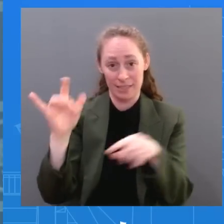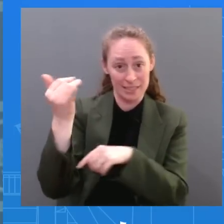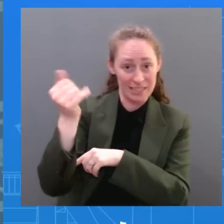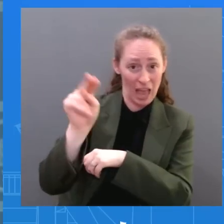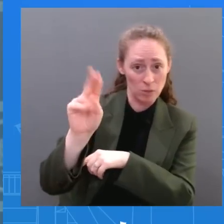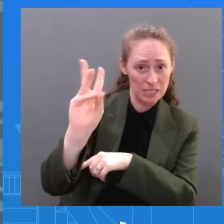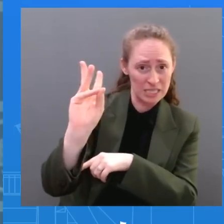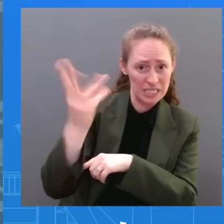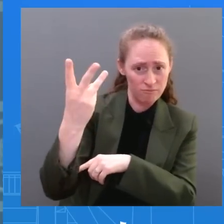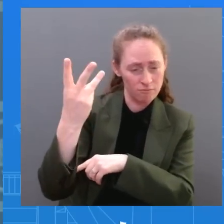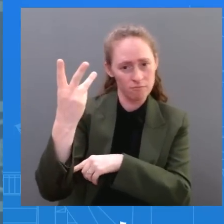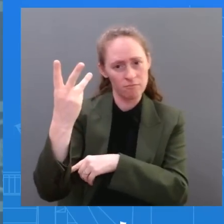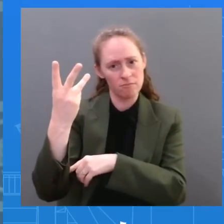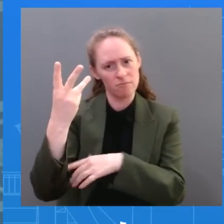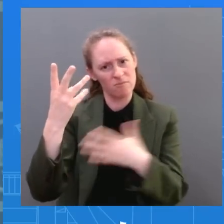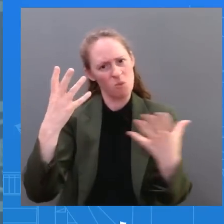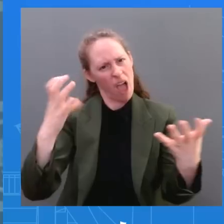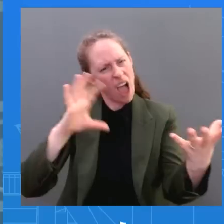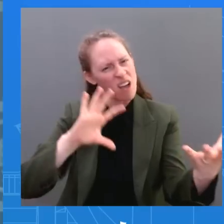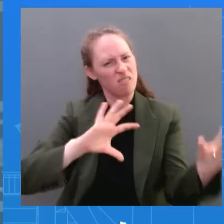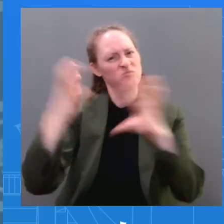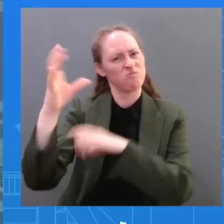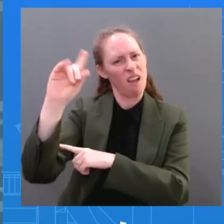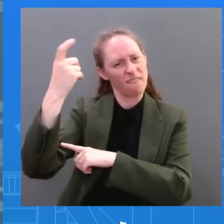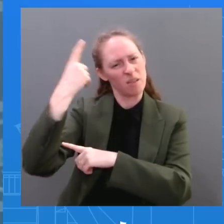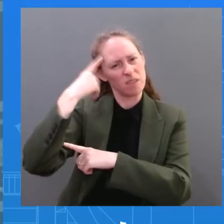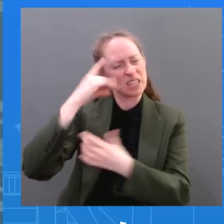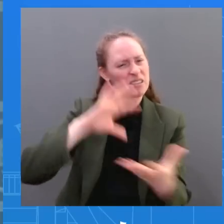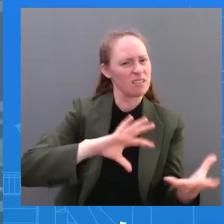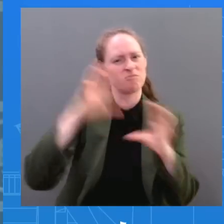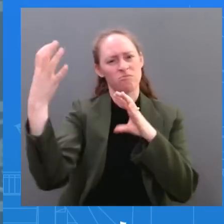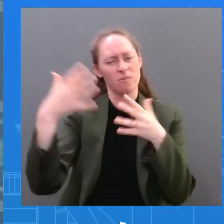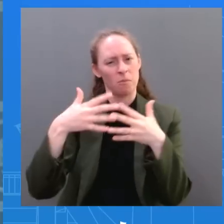that the person who was here before us seemingly,